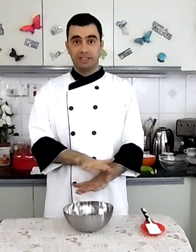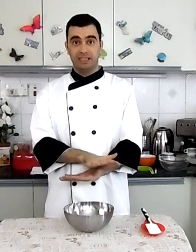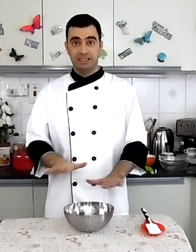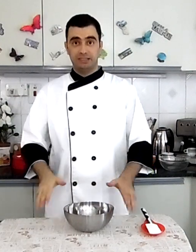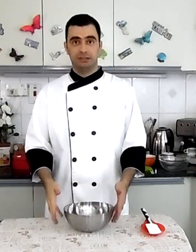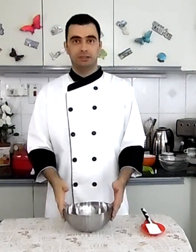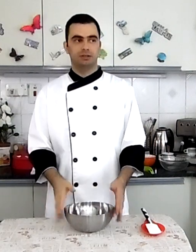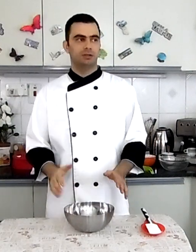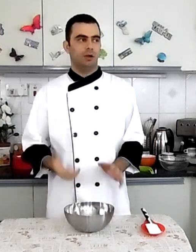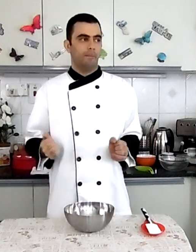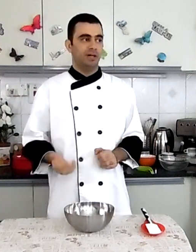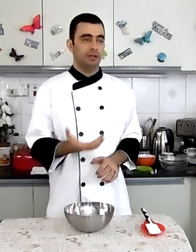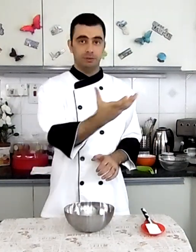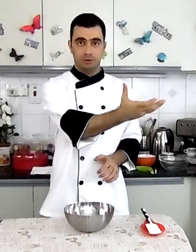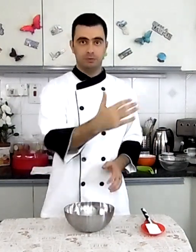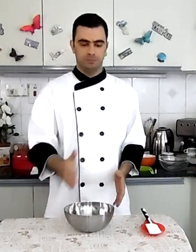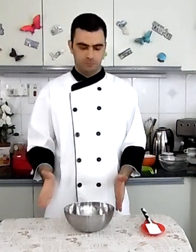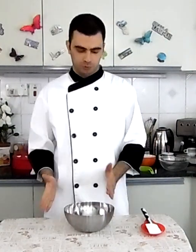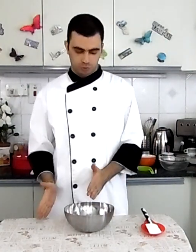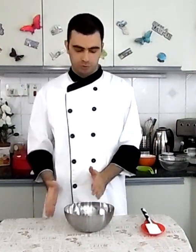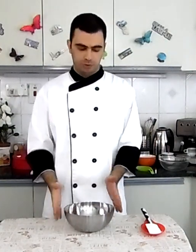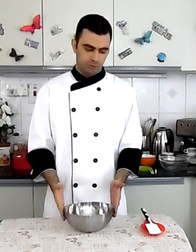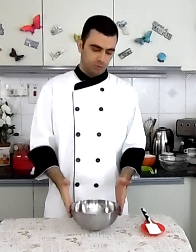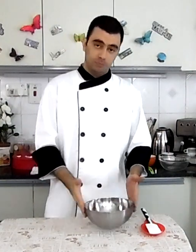we will keep it in the fridge to cool ونضعها في البراد لتربد